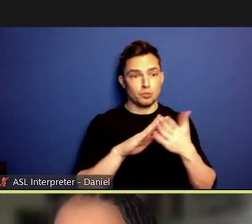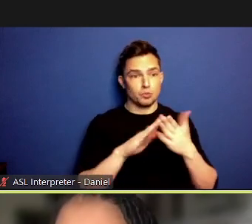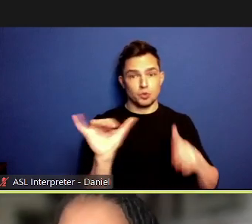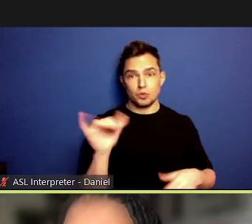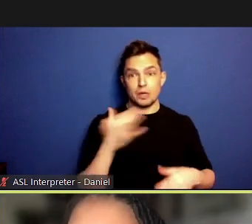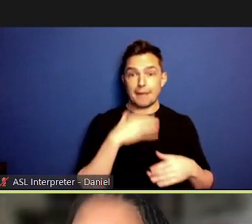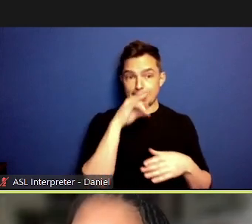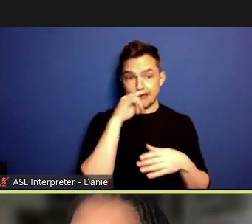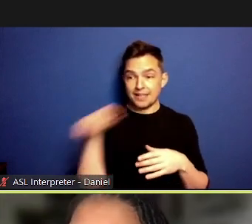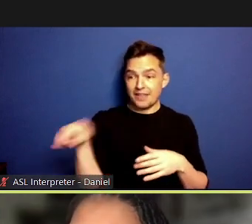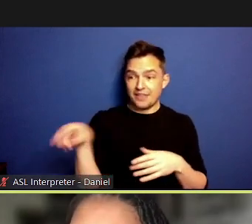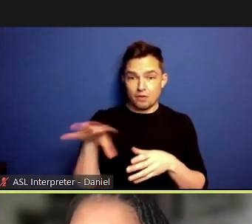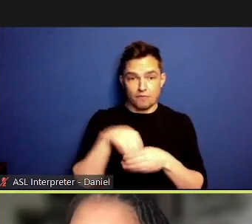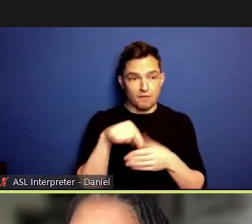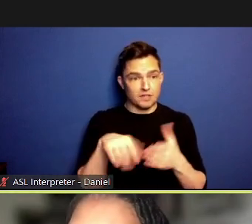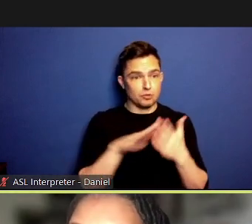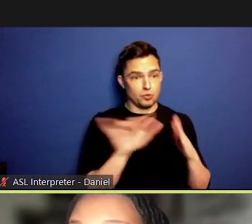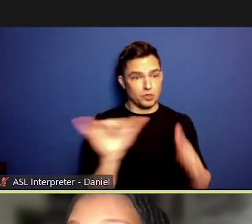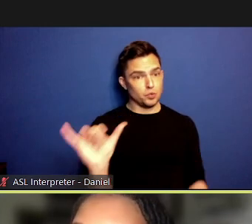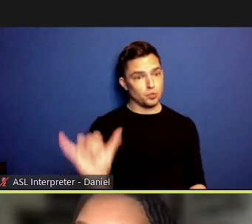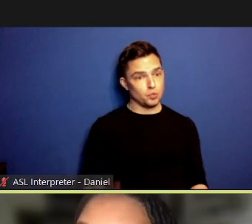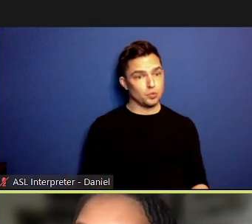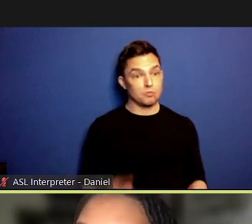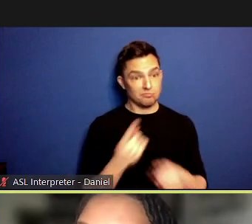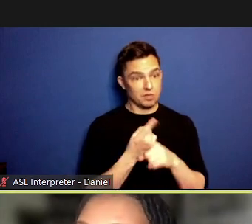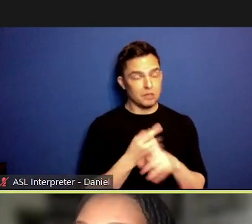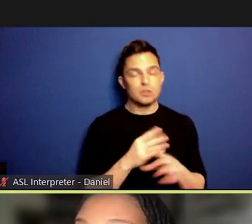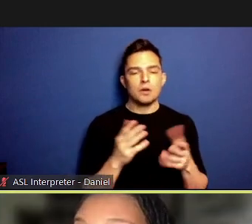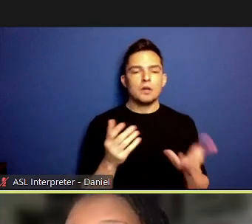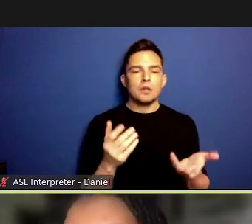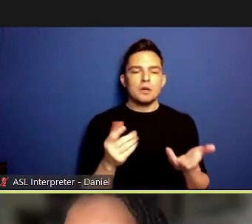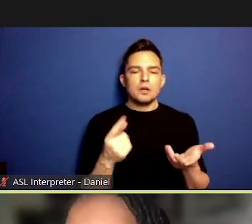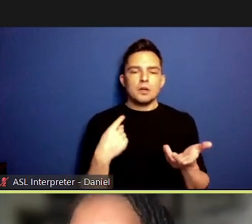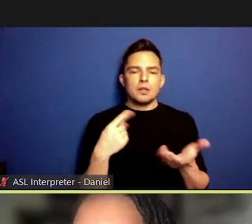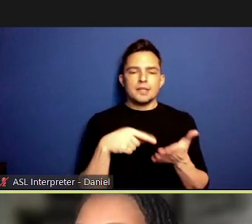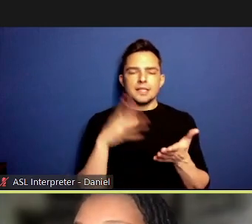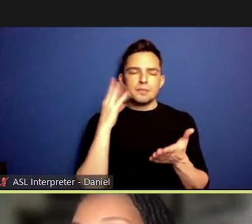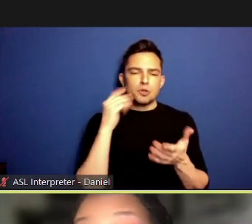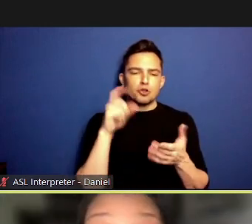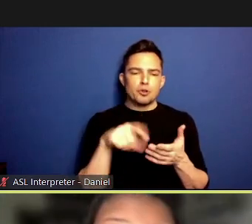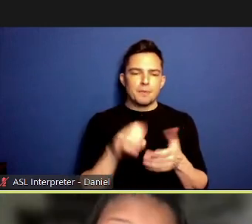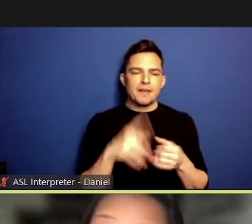of the community, right? We know their experiences should be valid, but in an evidence-based,